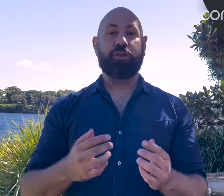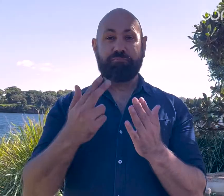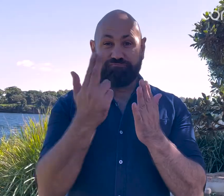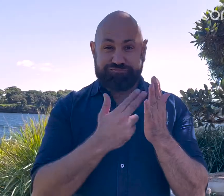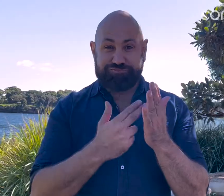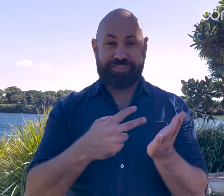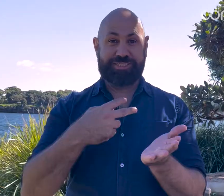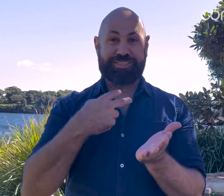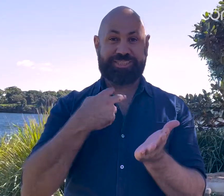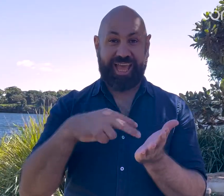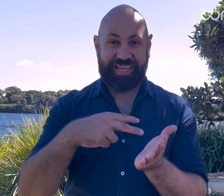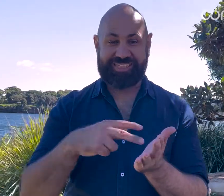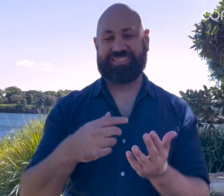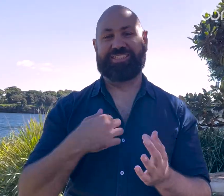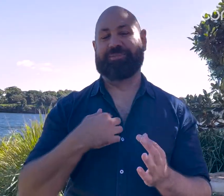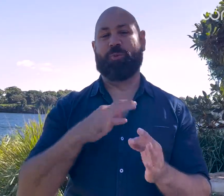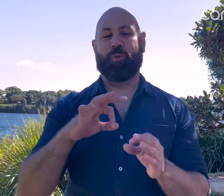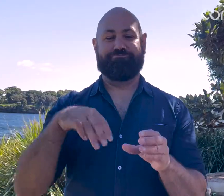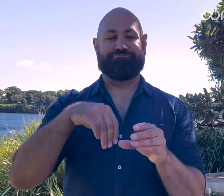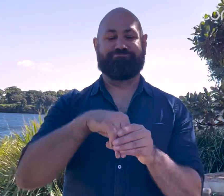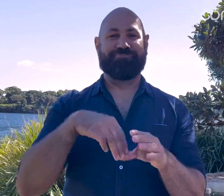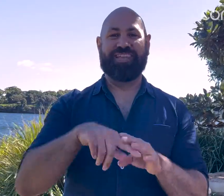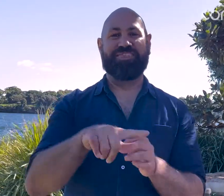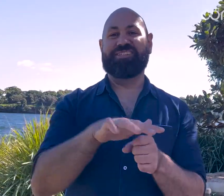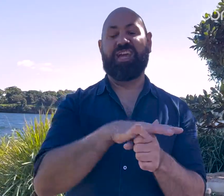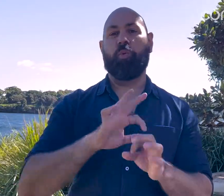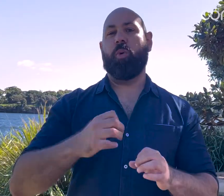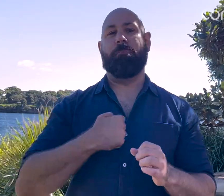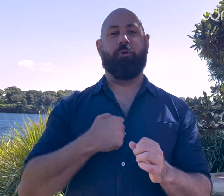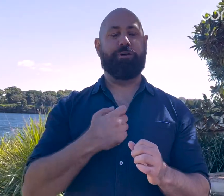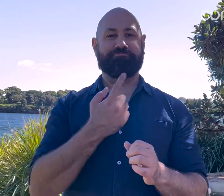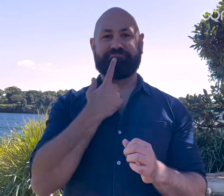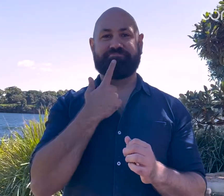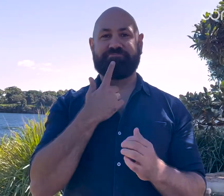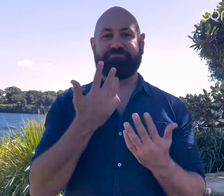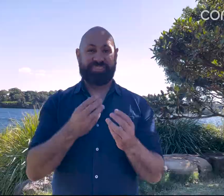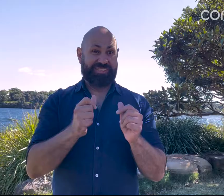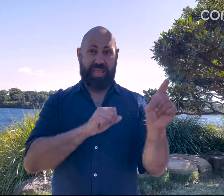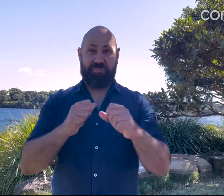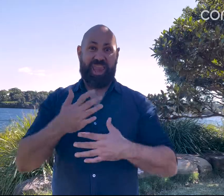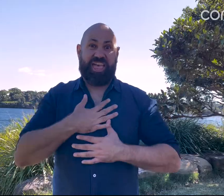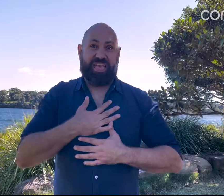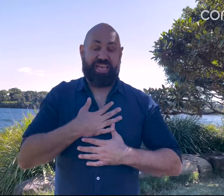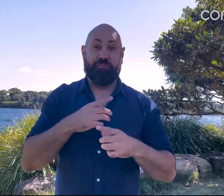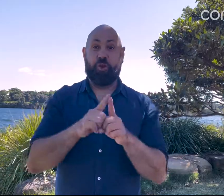Art and dance is not something I am involved in, and not something I am interested in doing. Others do love doing that though,